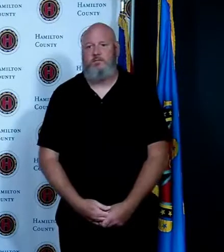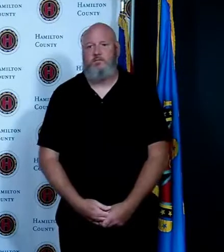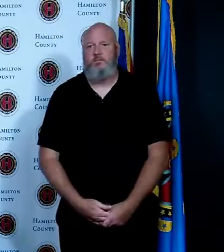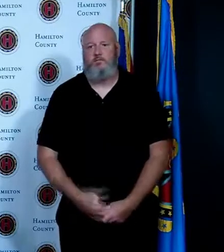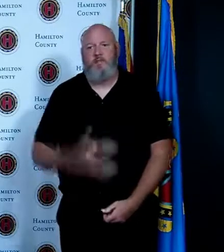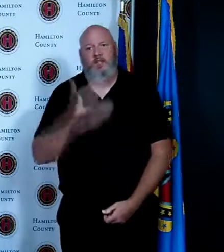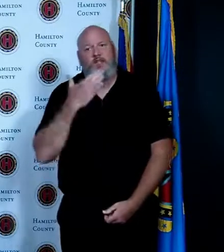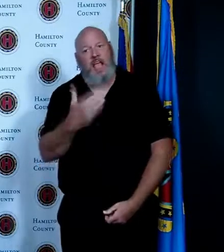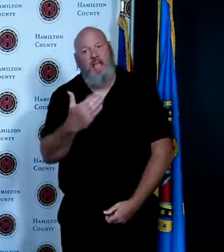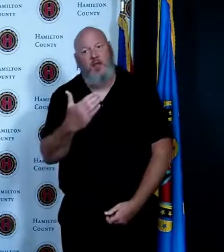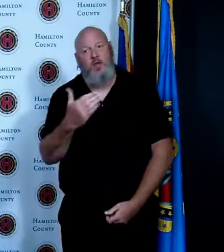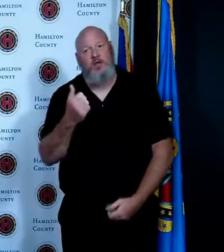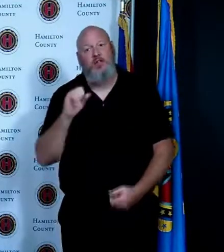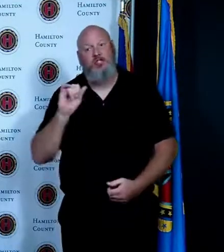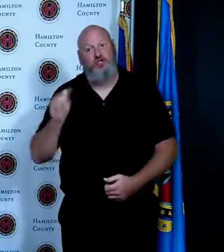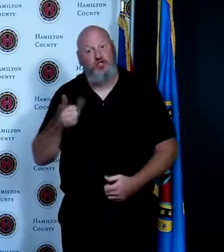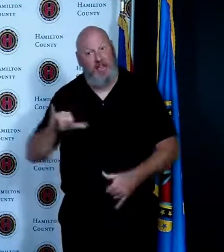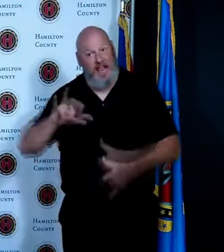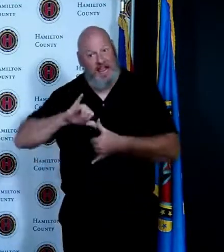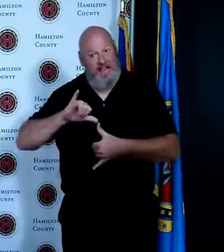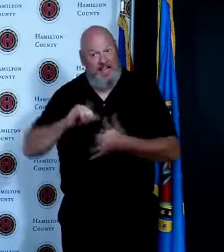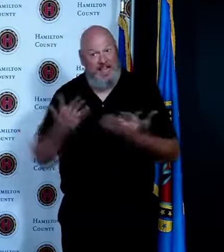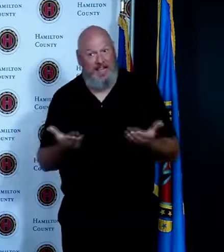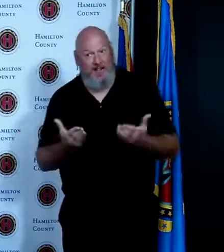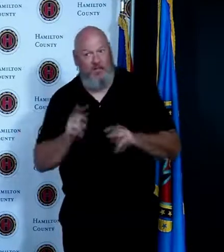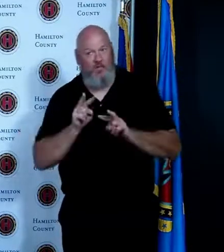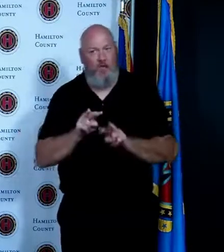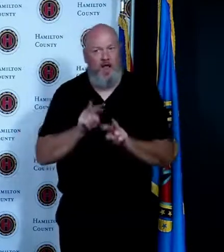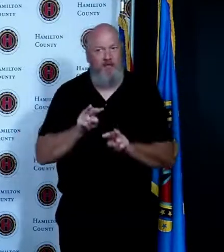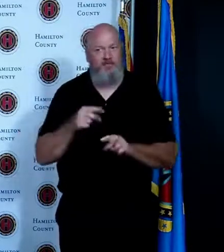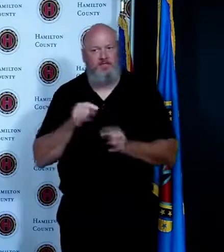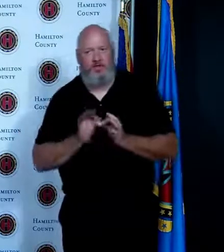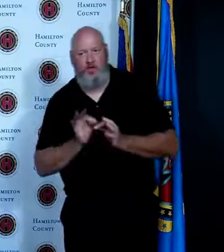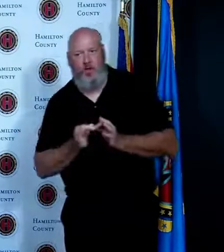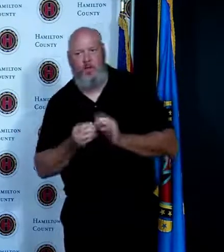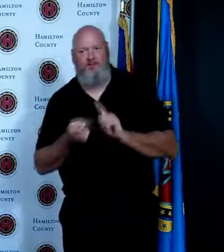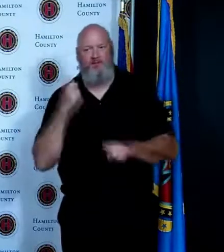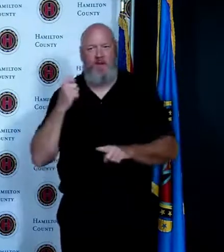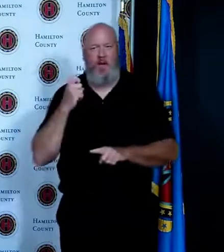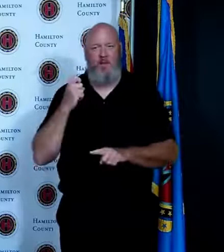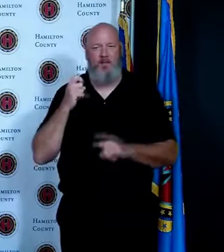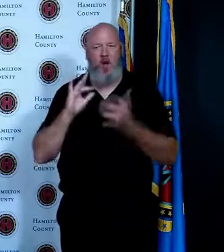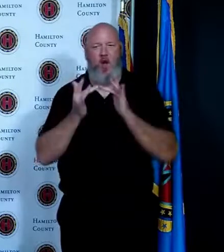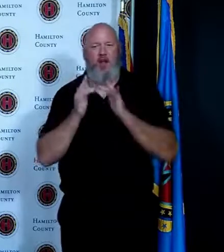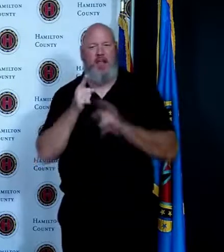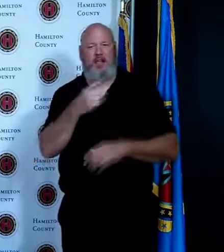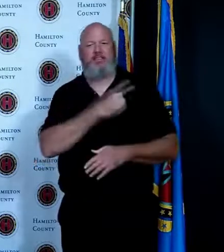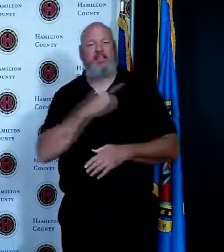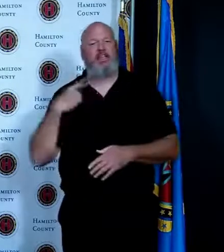it's very interesting to watch you interpret from afar all right we're